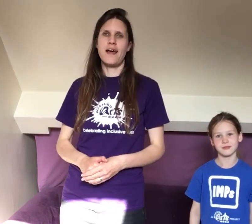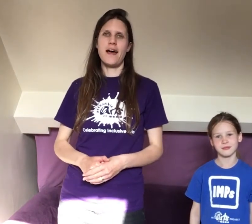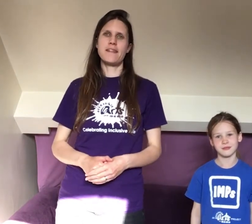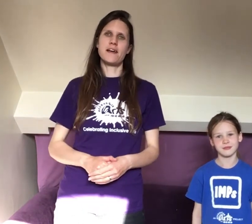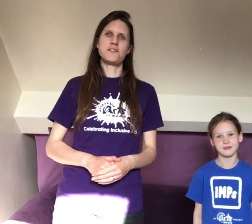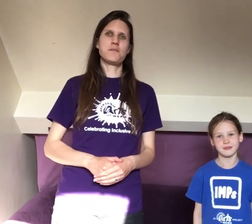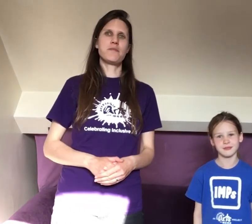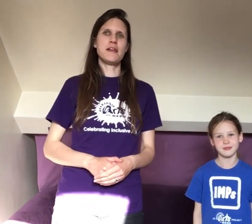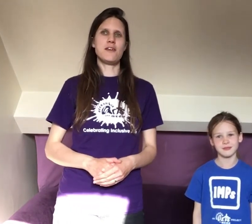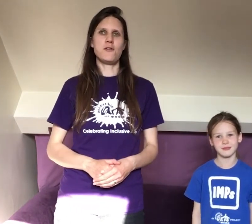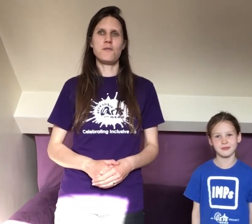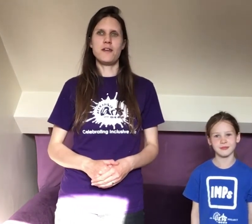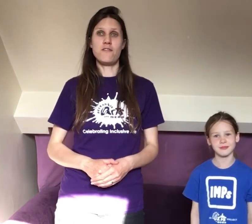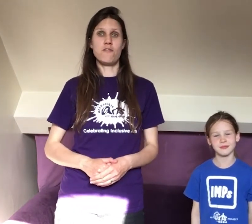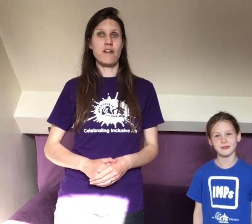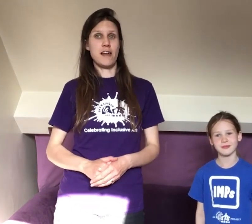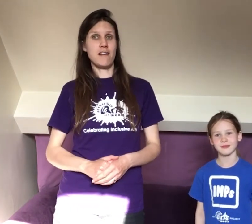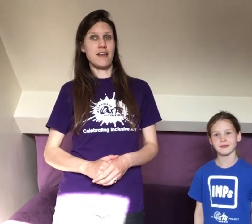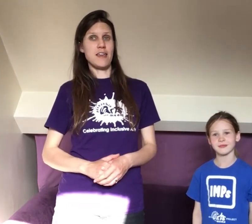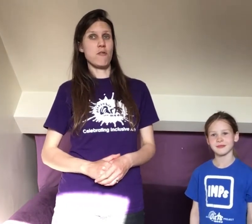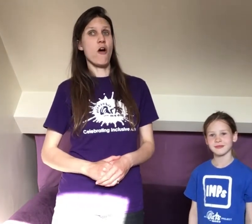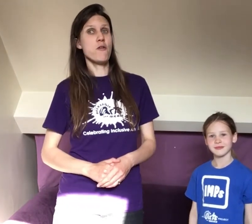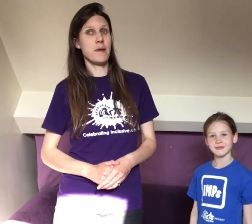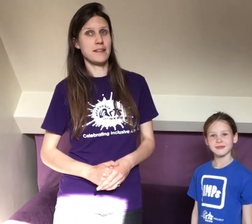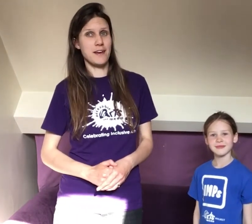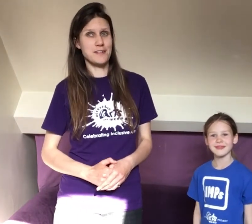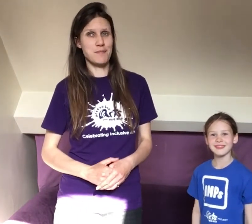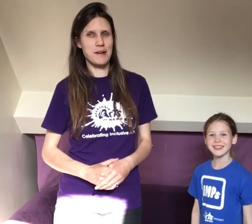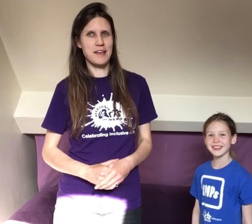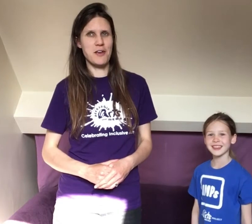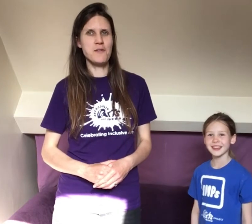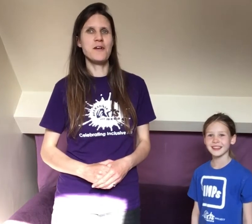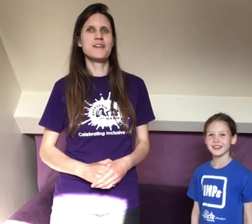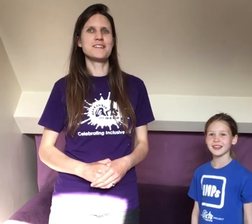And they’re going to bring you, if you’re very lucky…. you’re hoping they’re going to bring you